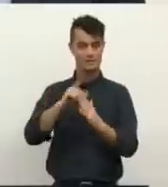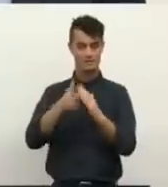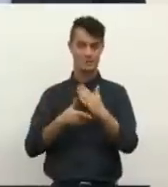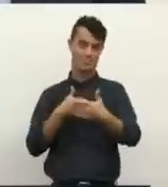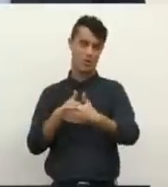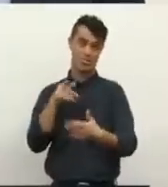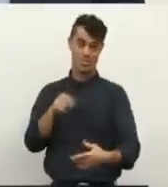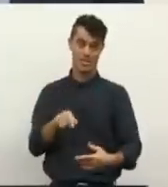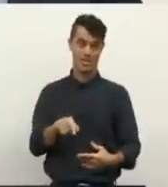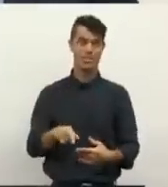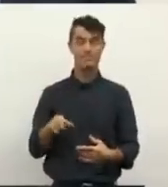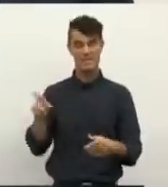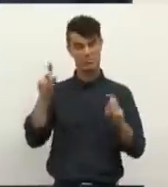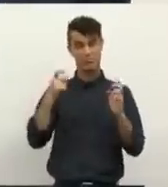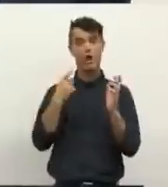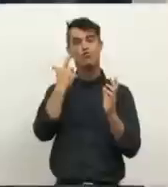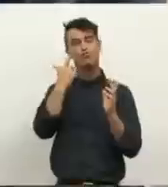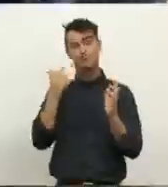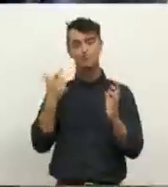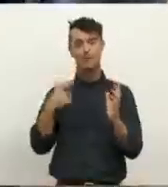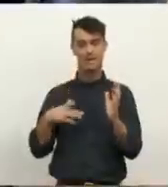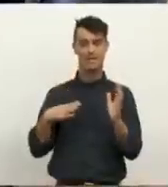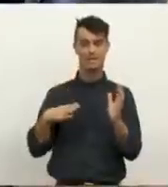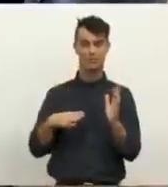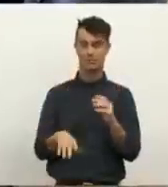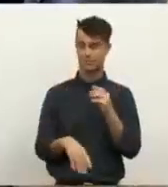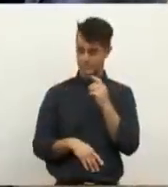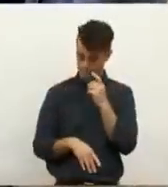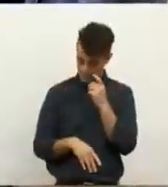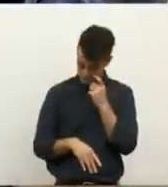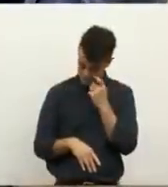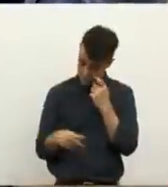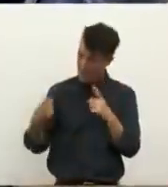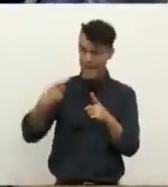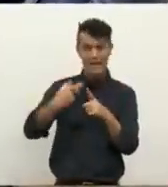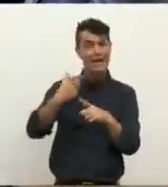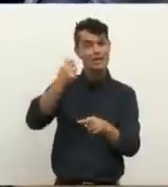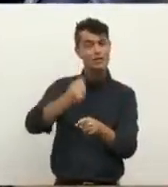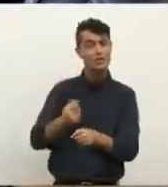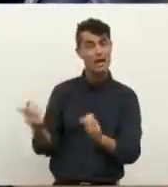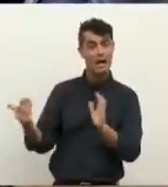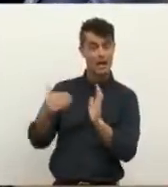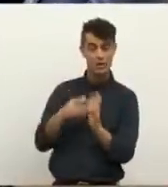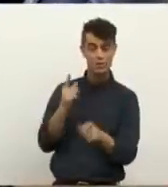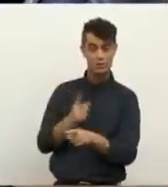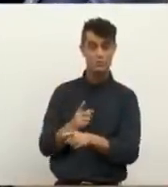of the reasonable and necessary space. Yeah, I think, building on Carl's point,